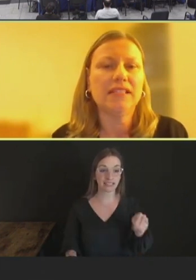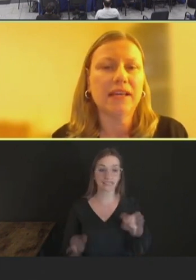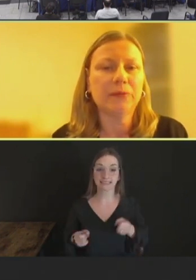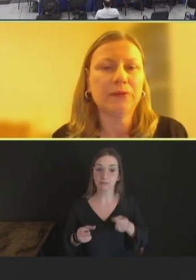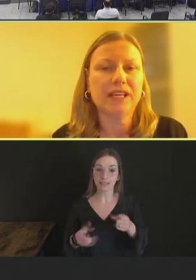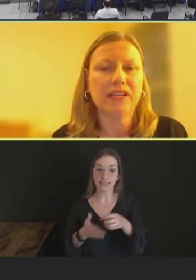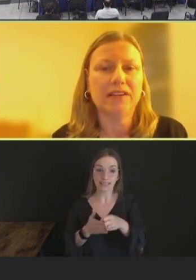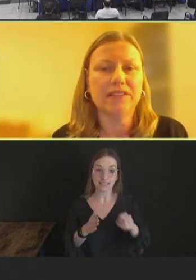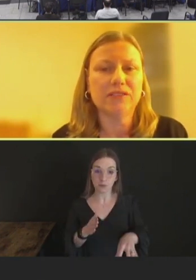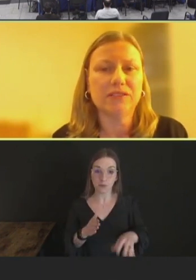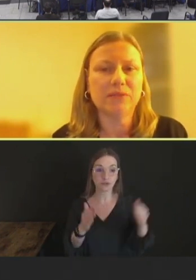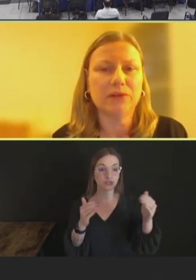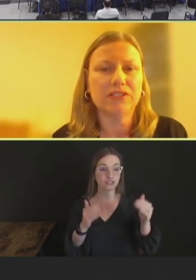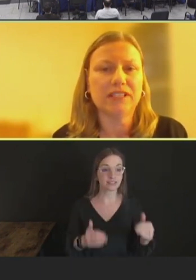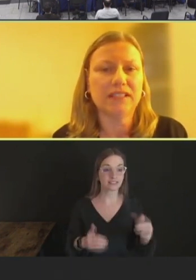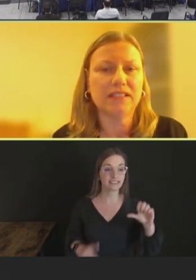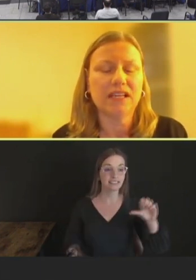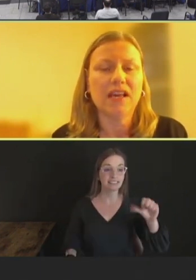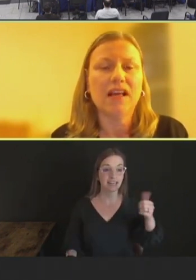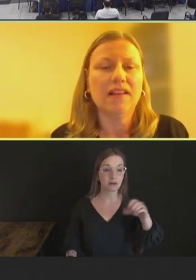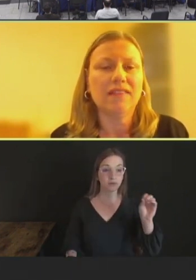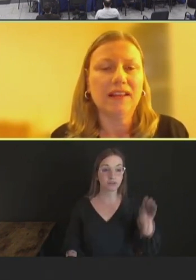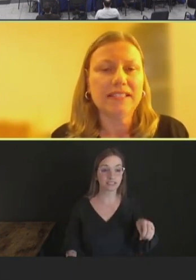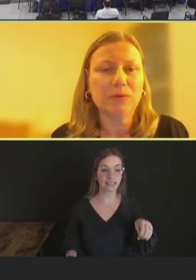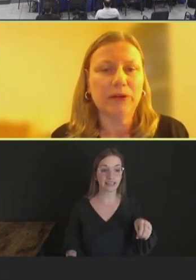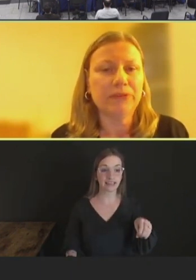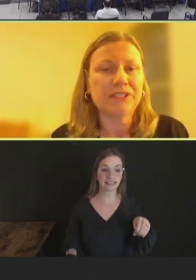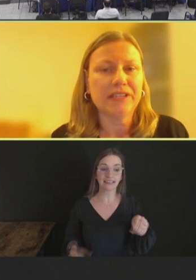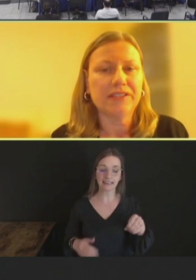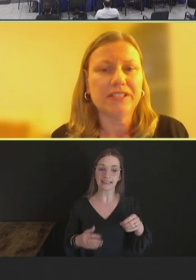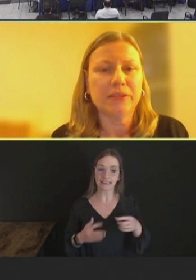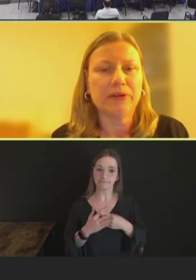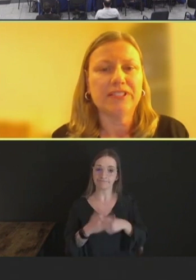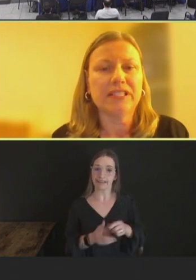10 percent are induced abortions, less than one percent are still burst.